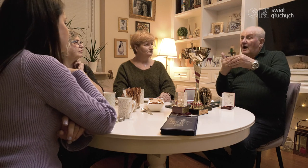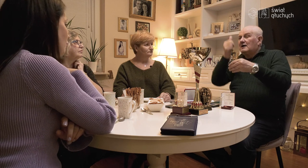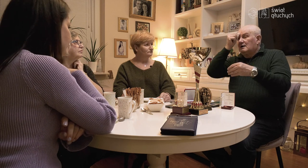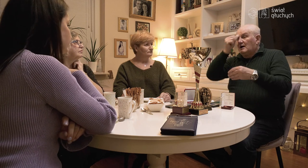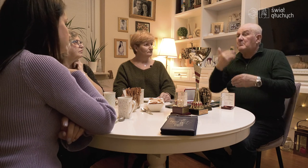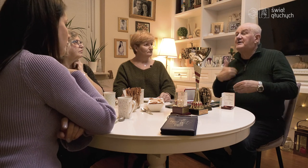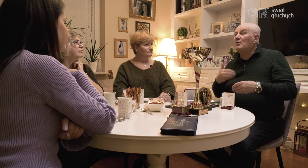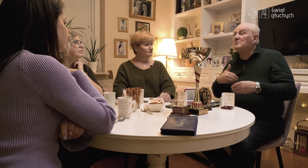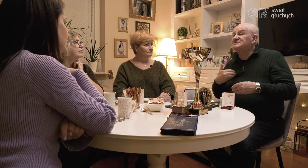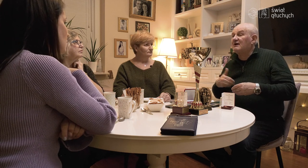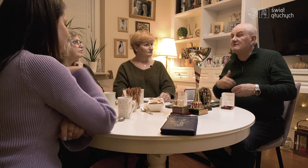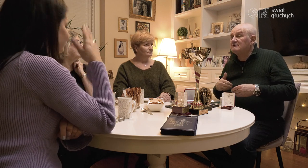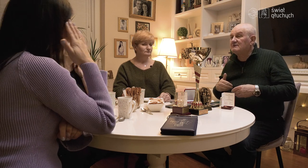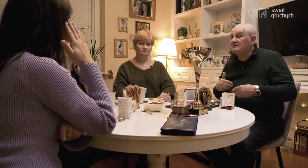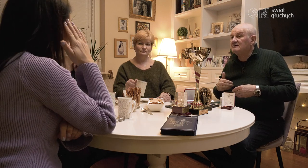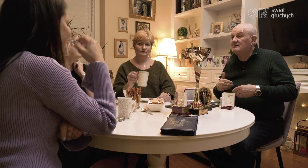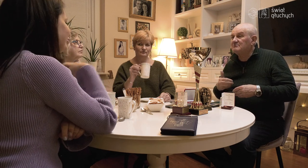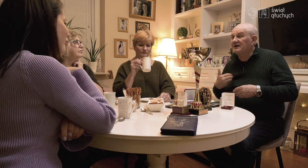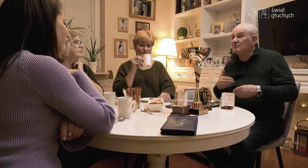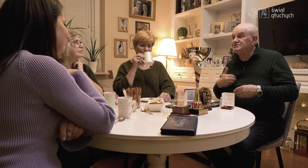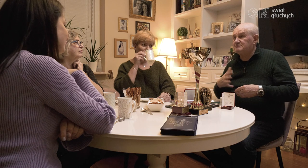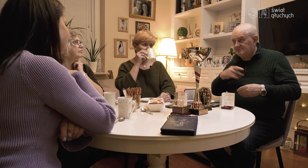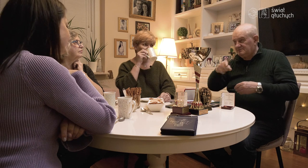That is, near Ostrołęka, to Białobrzegi.